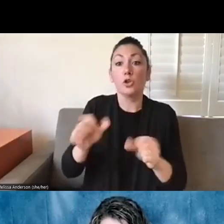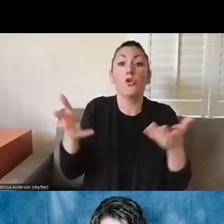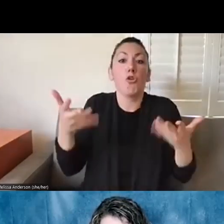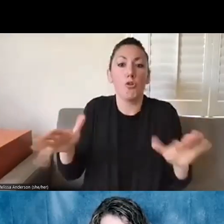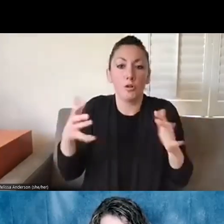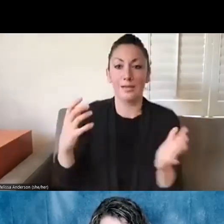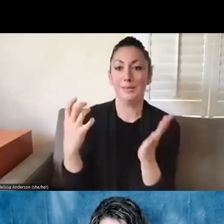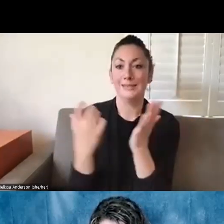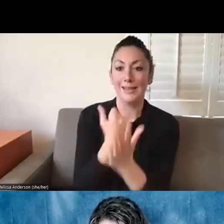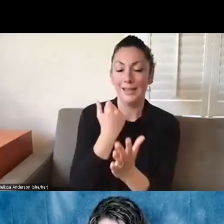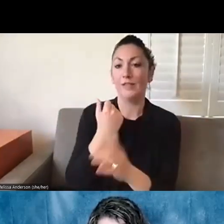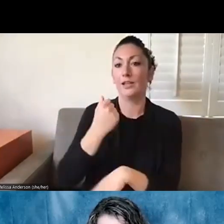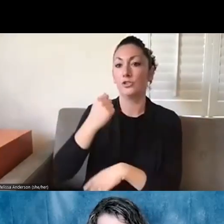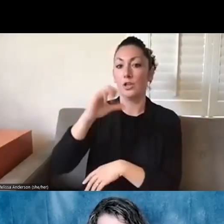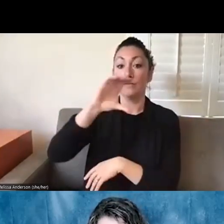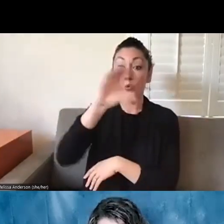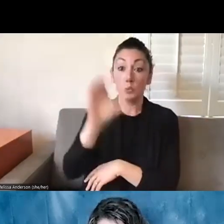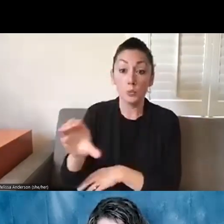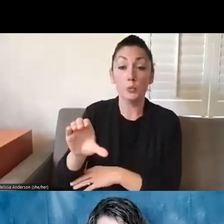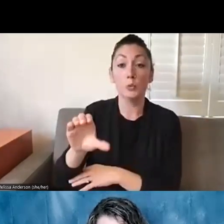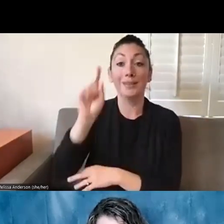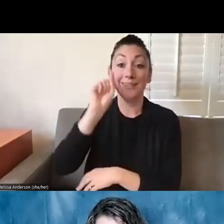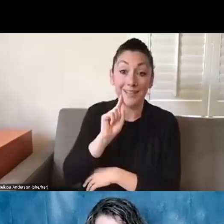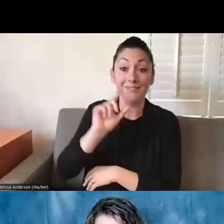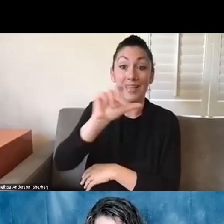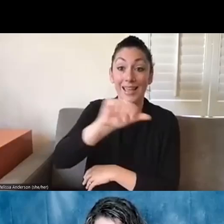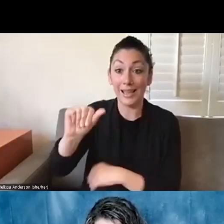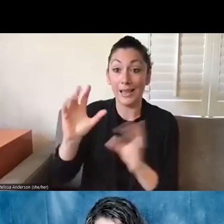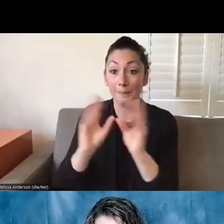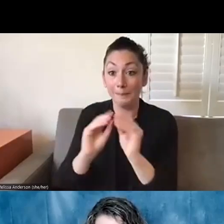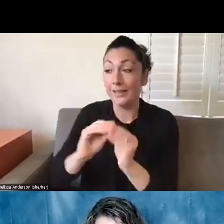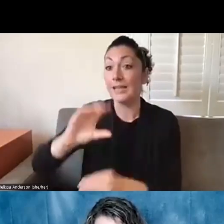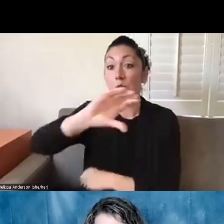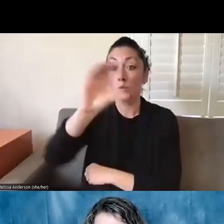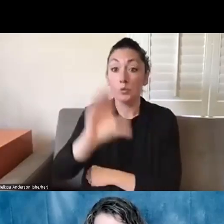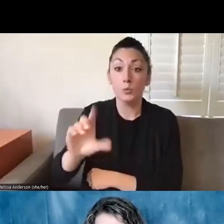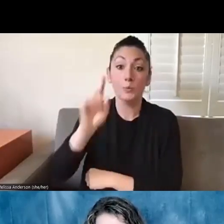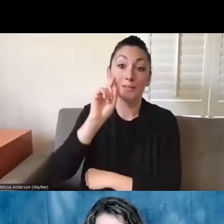that they are missing that robust wraparound of services that they experience in the hospital.